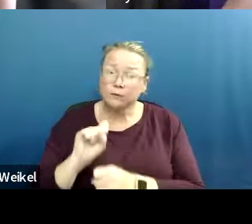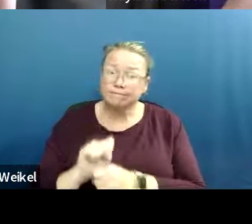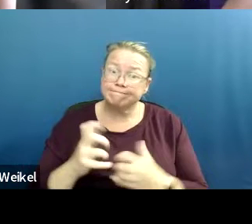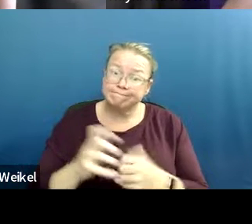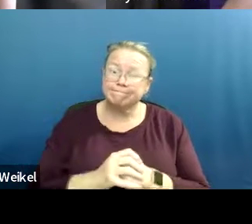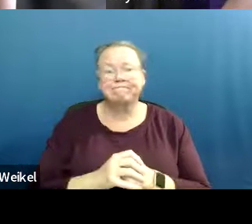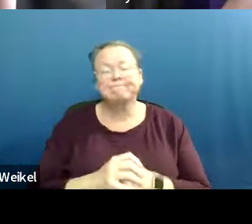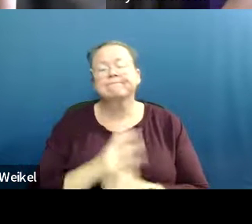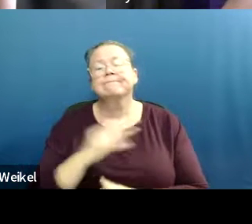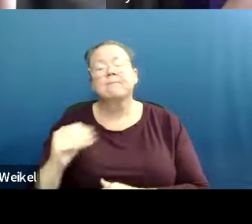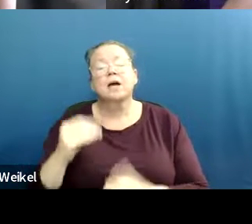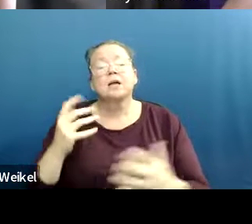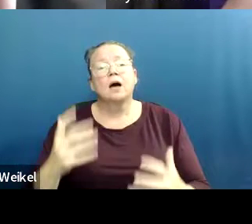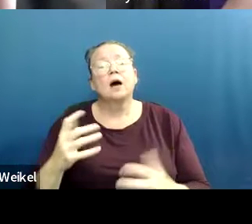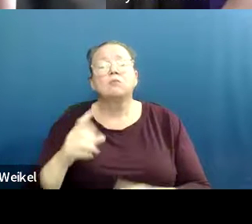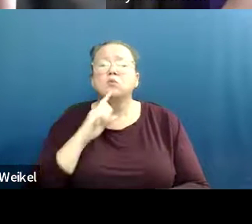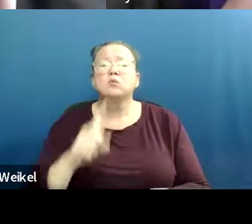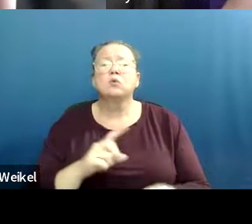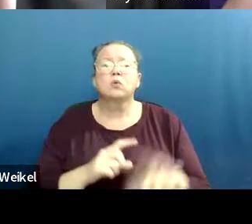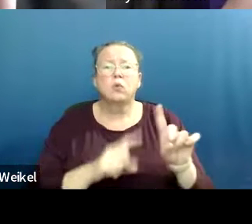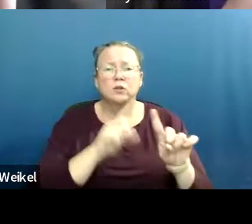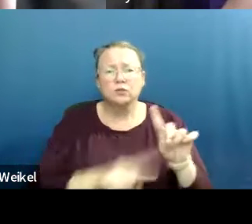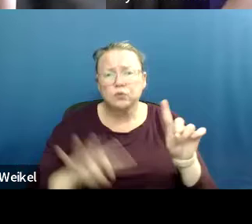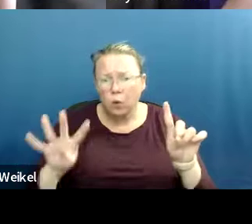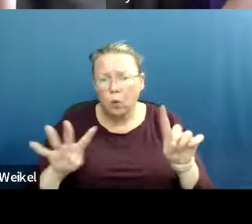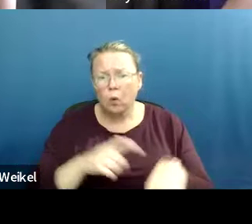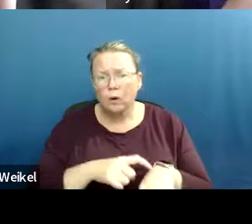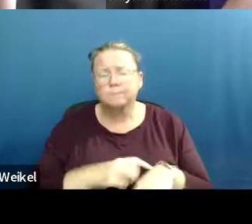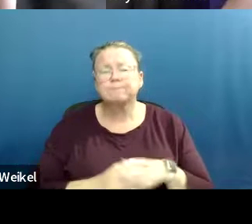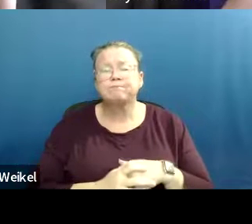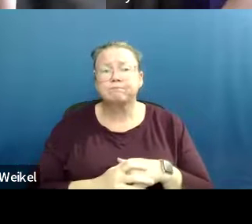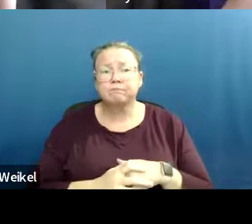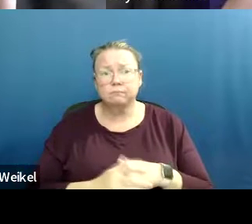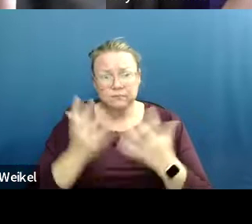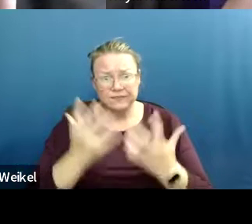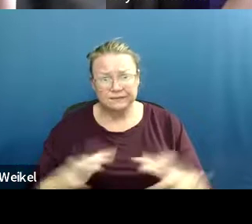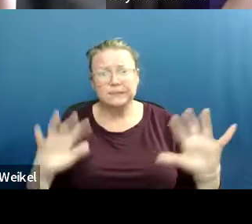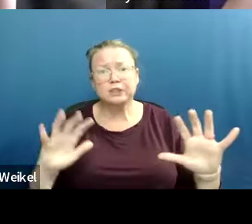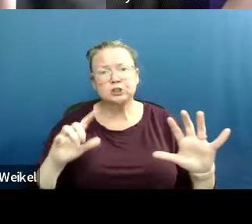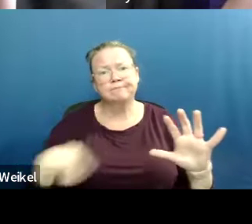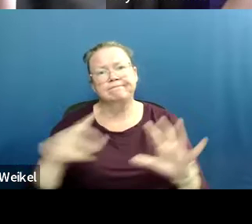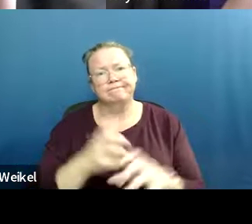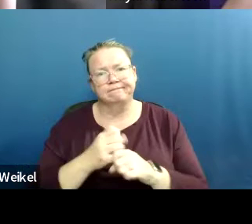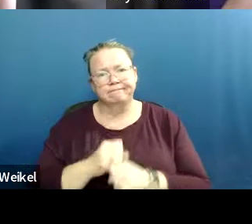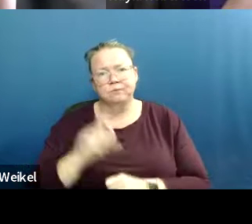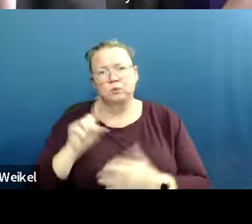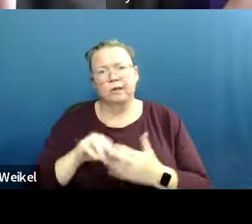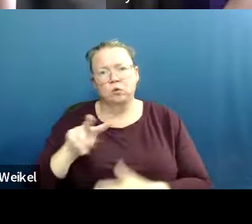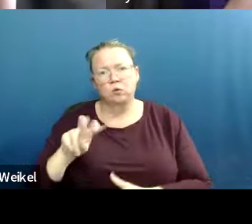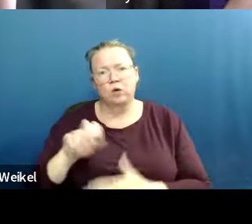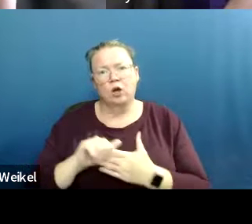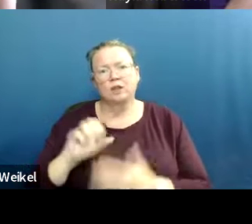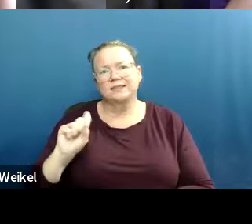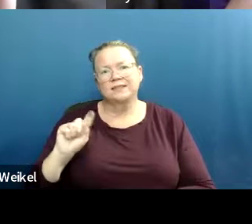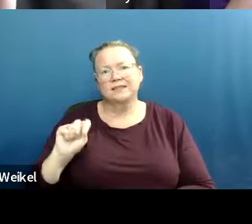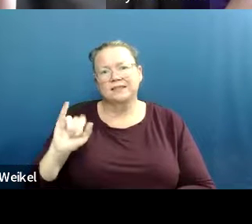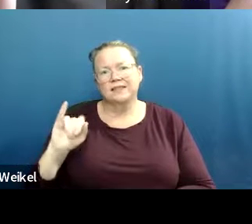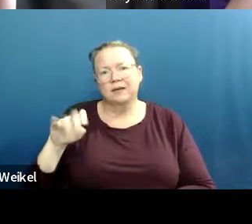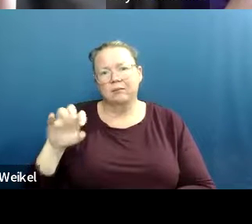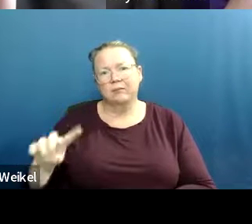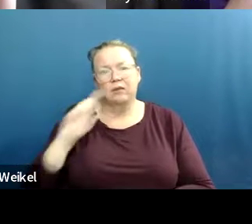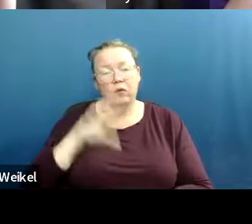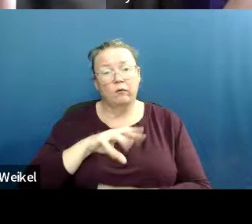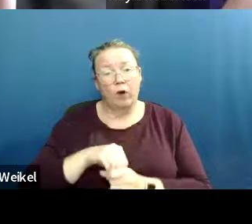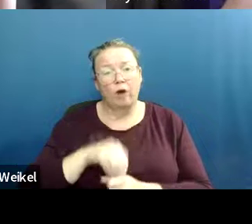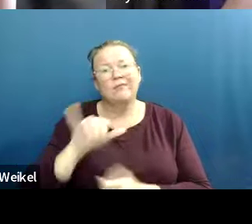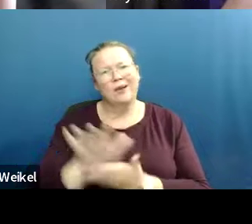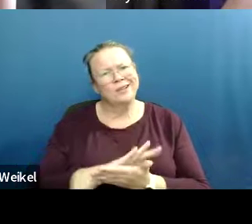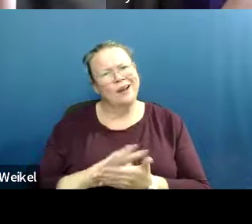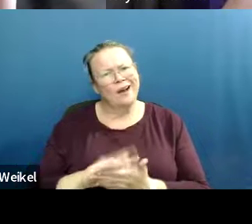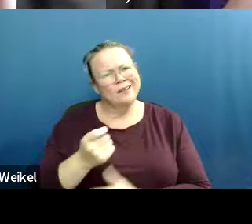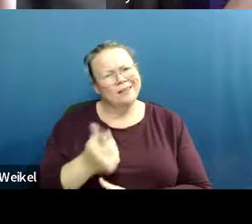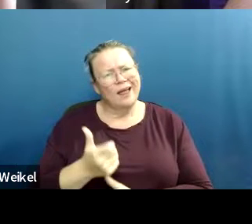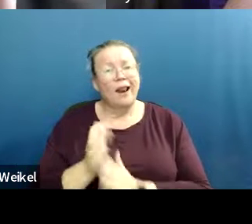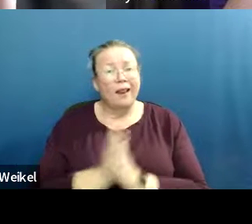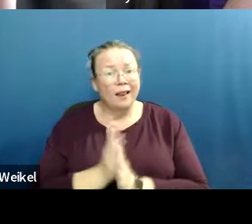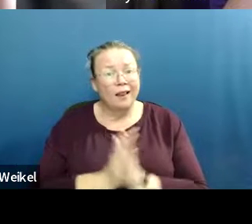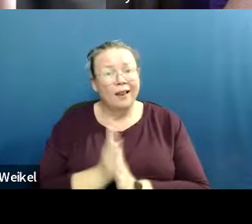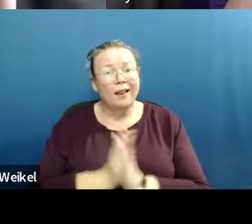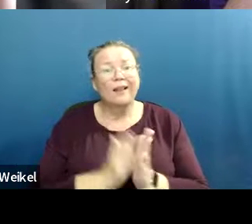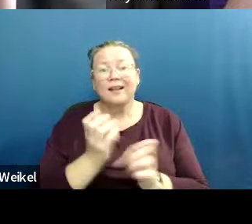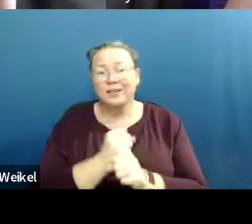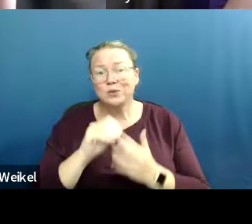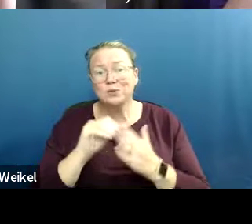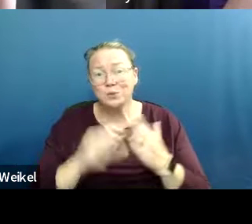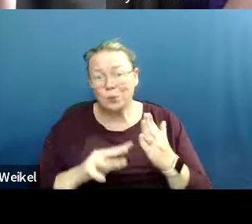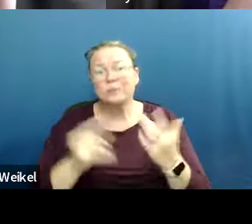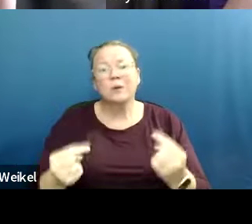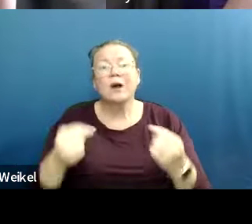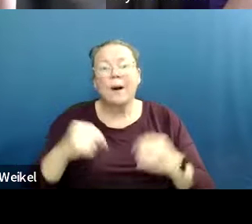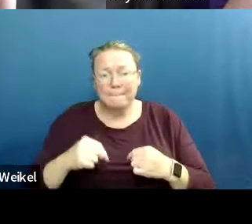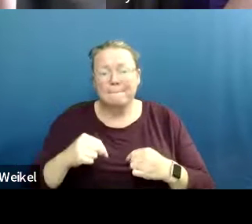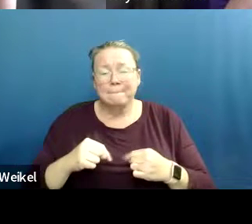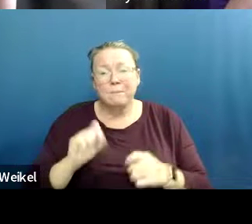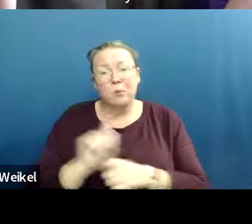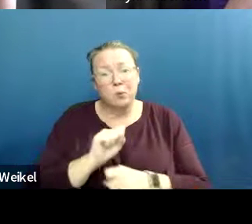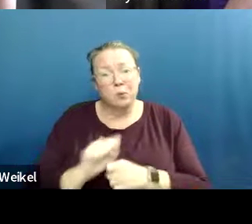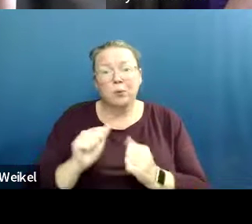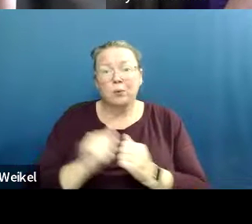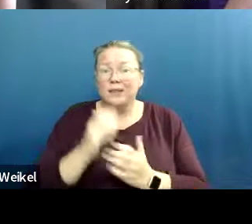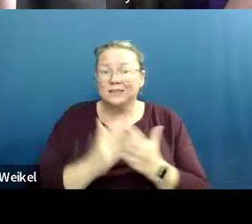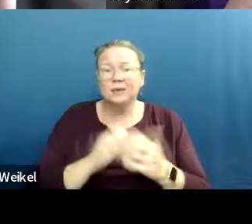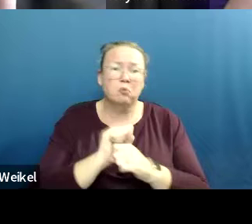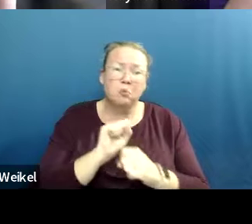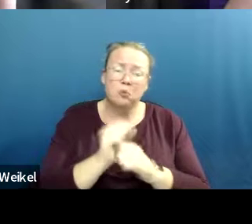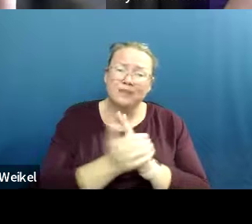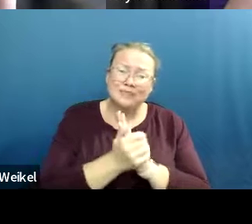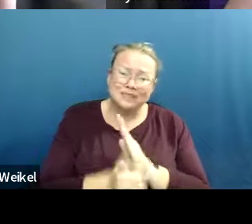Rosie Vazquez: and it was from one to 4, and at the end of that they received a $1,200 stipend for participating. So that was a nice little incentive to get students to come and work on some employment skills. So we practice